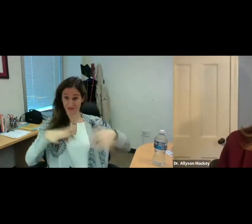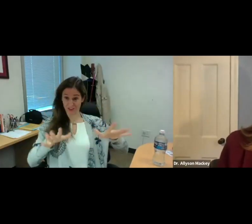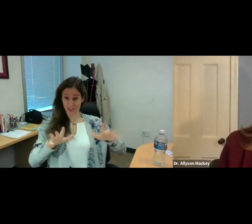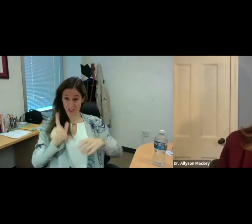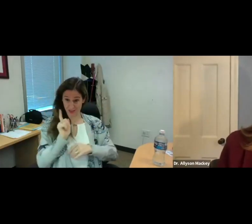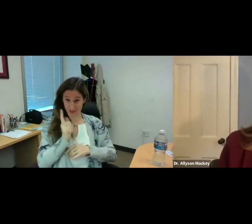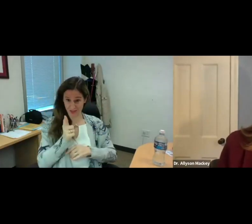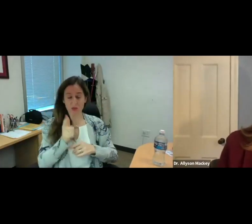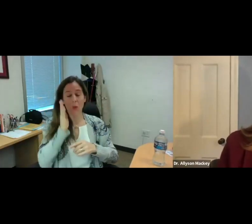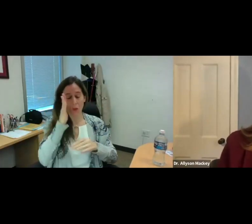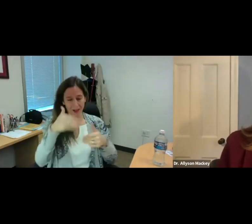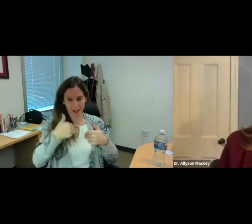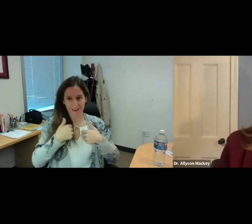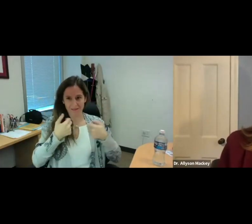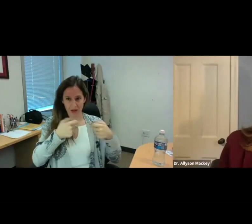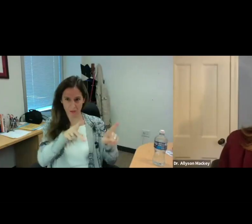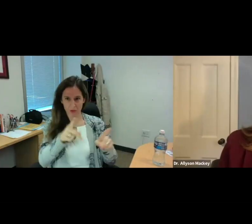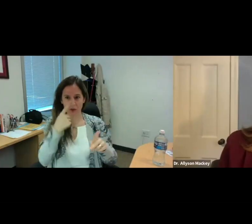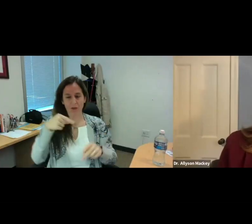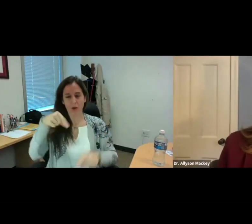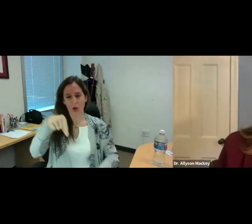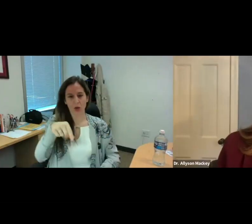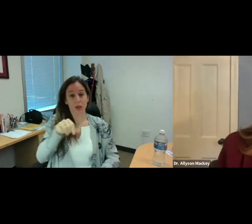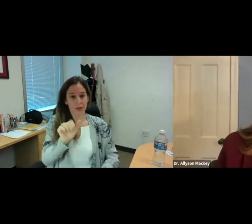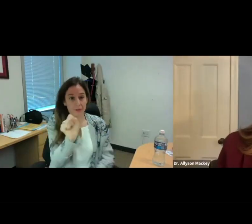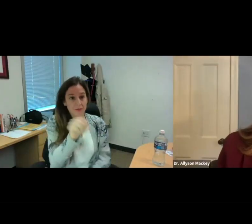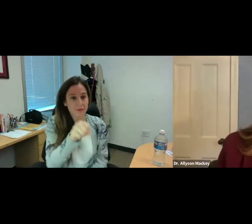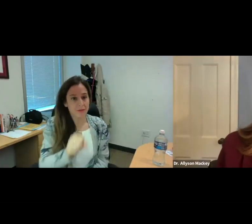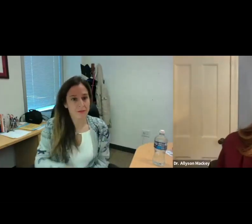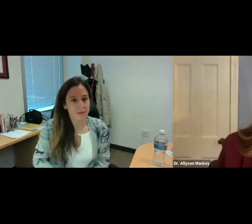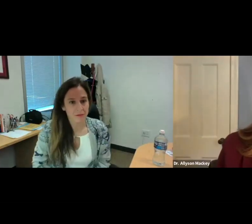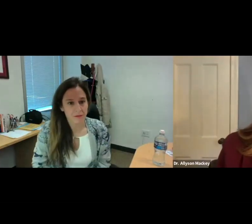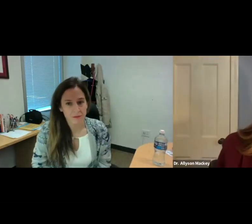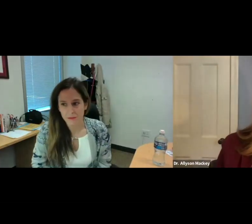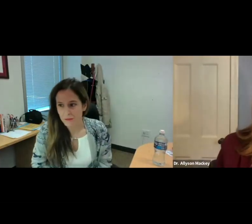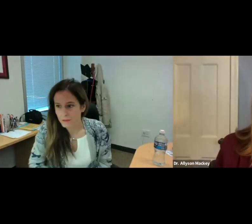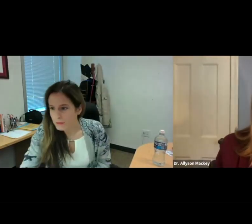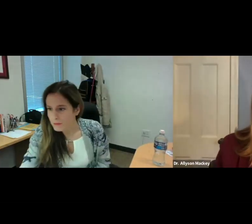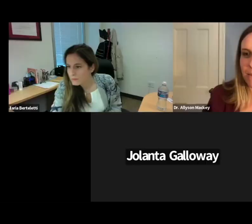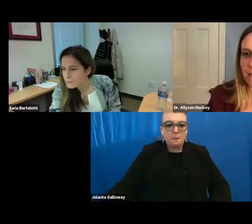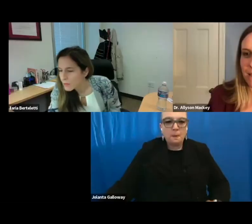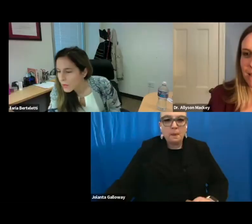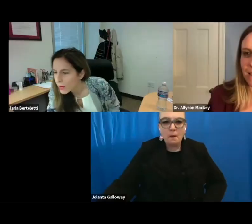um share can I interrupt it seems like in the chat we're having some problems